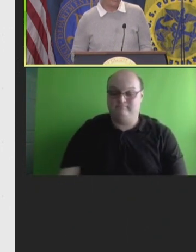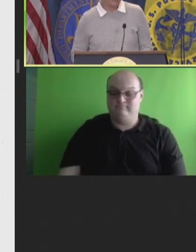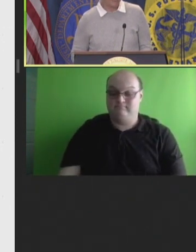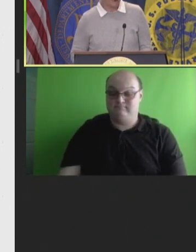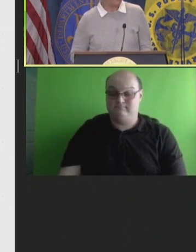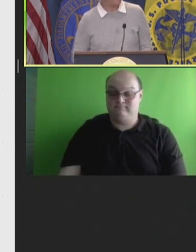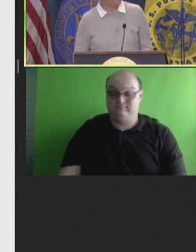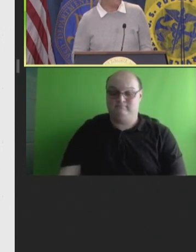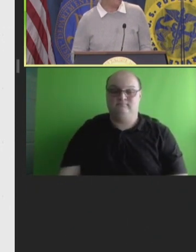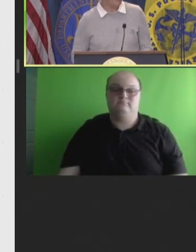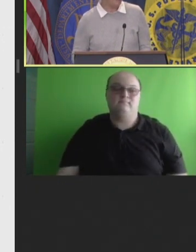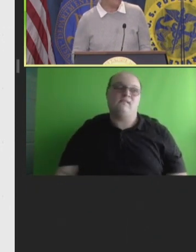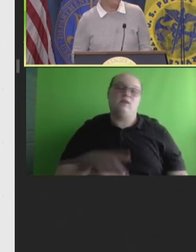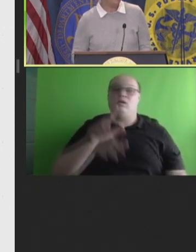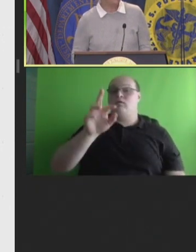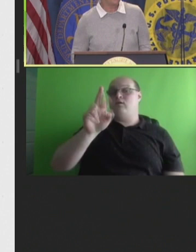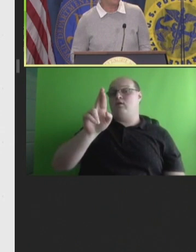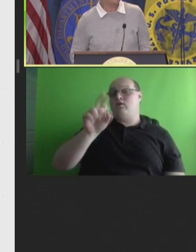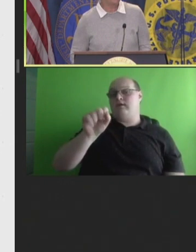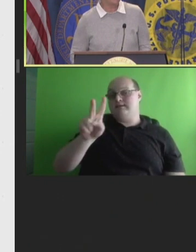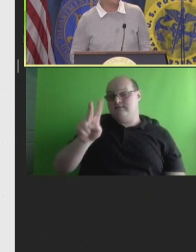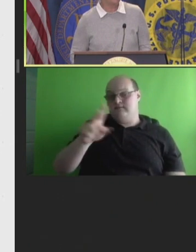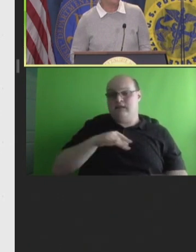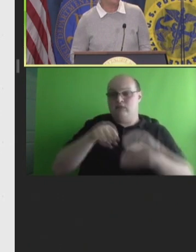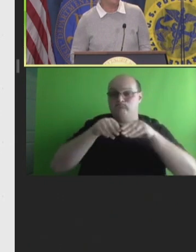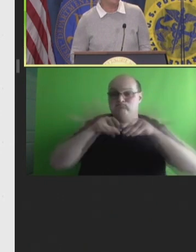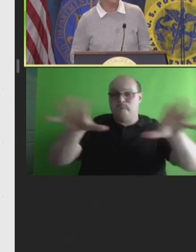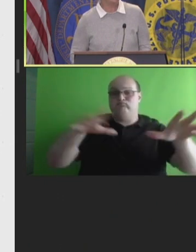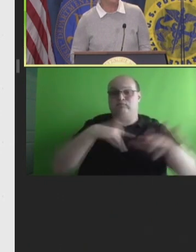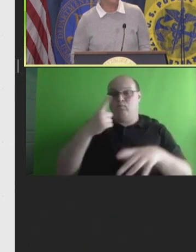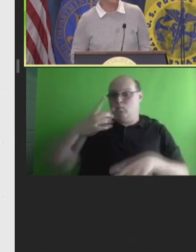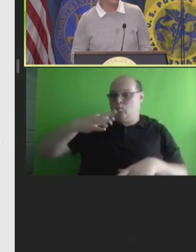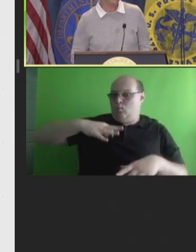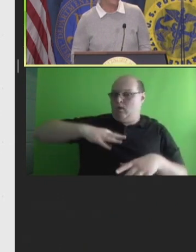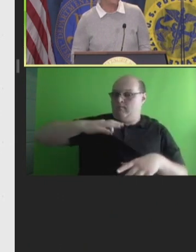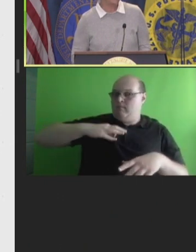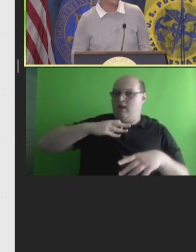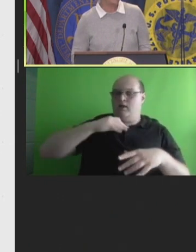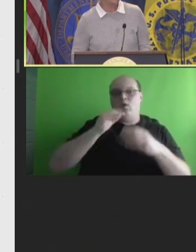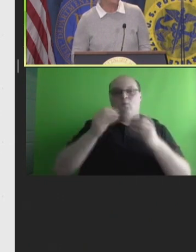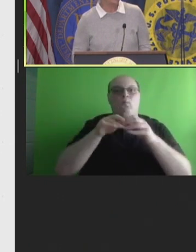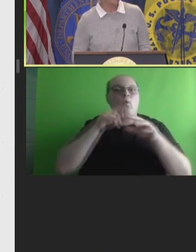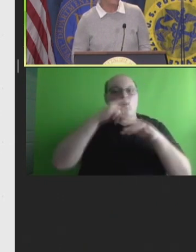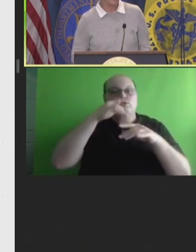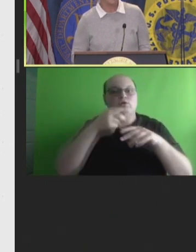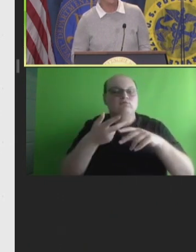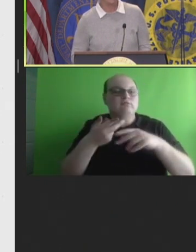RSV coming out, that one of the benefits will be increased pediatric flu and increased